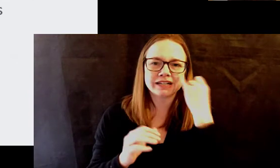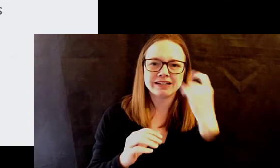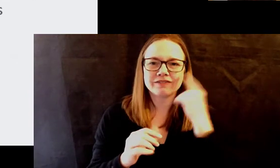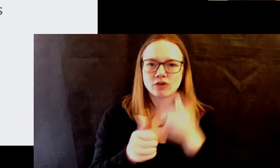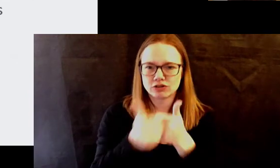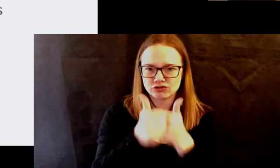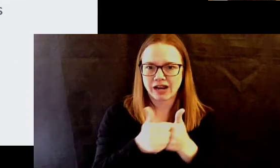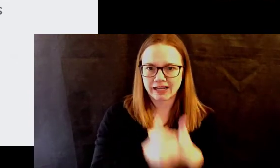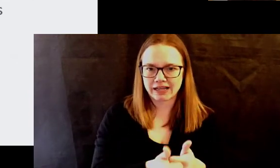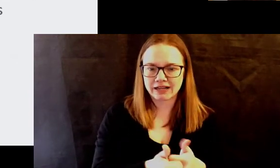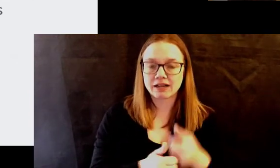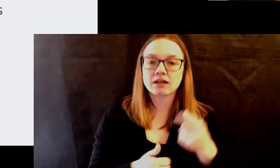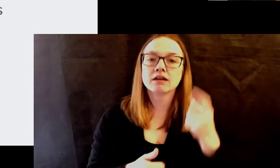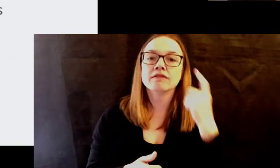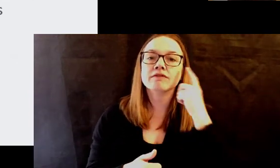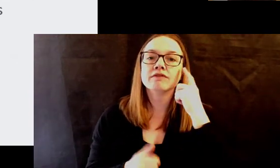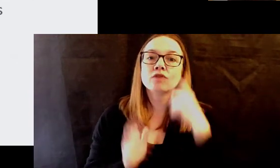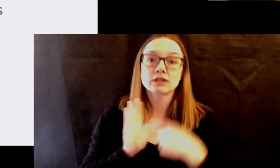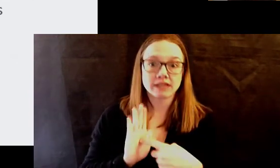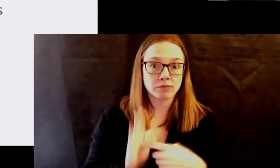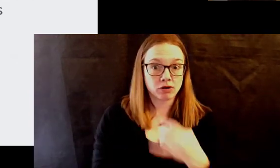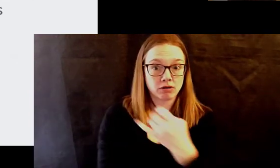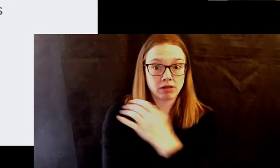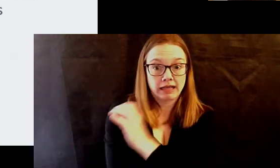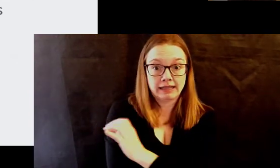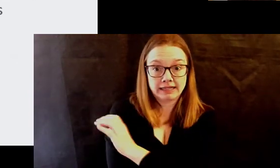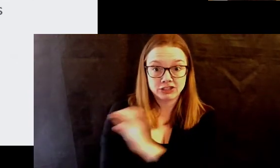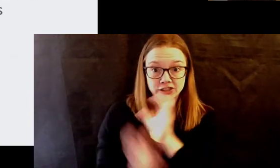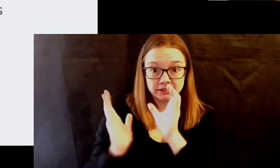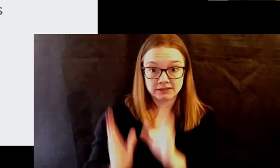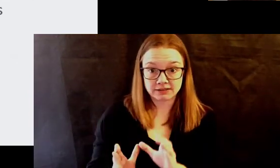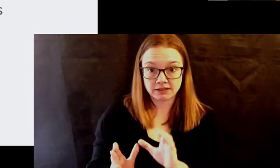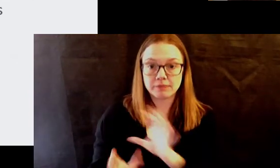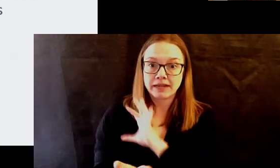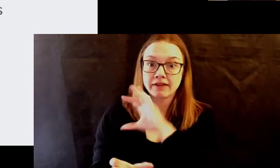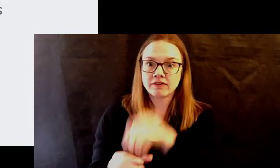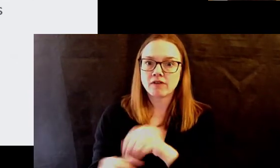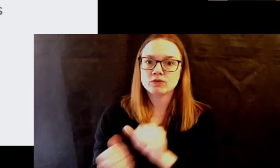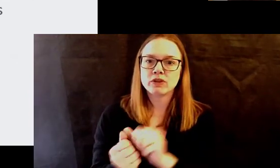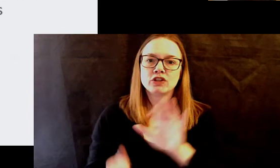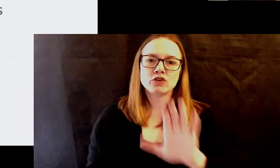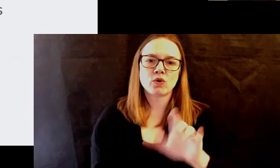engaged with your Guild. So there's an association for social workers and counselors